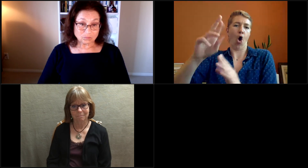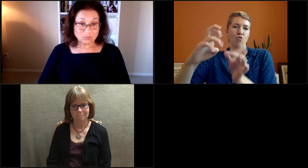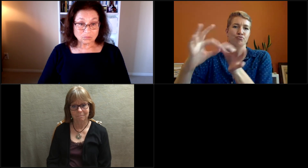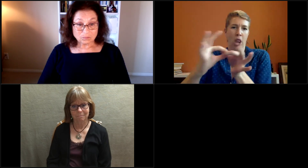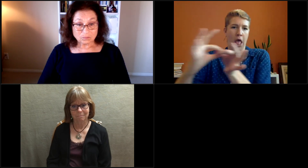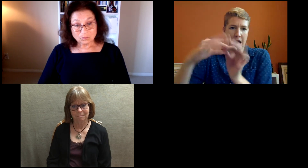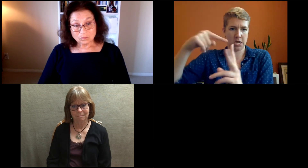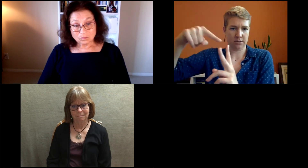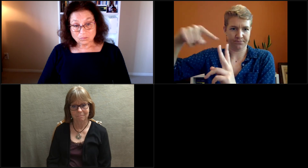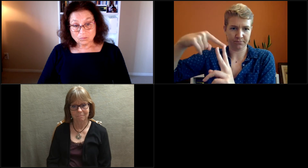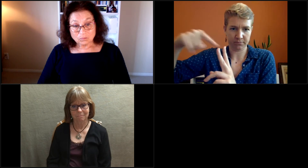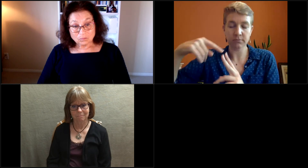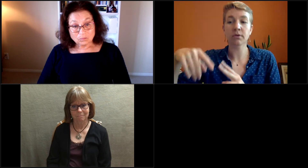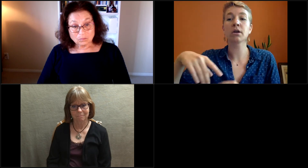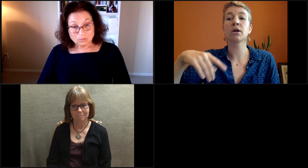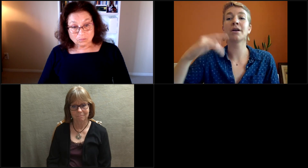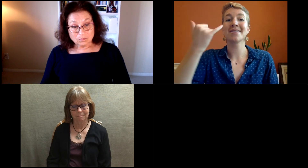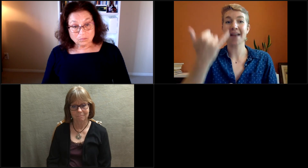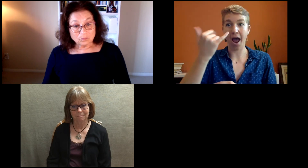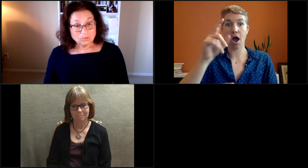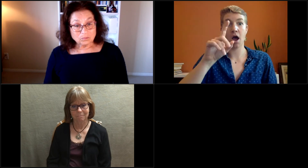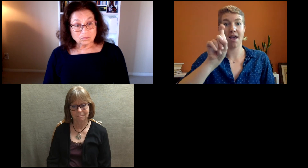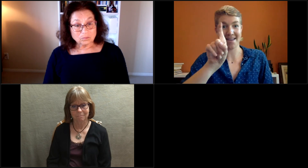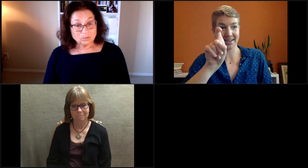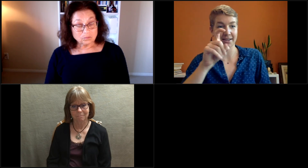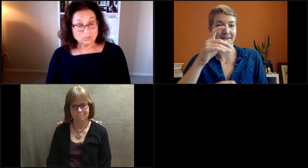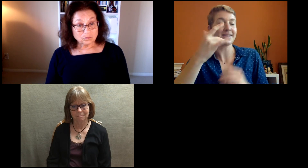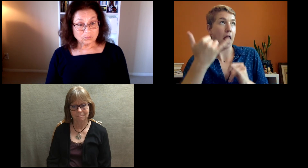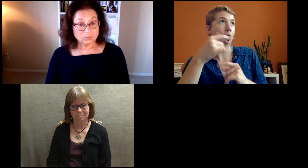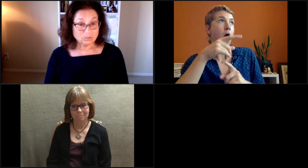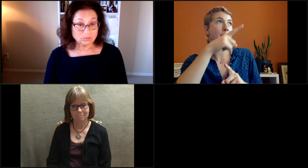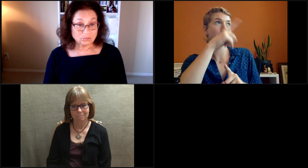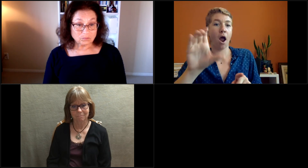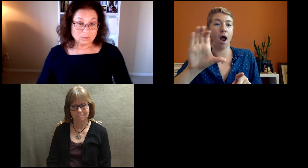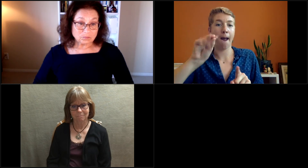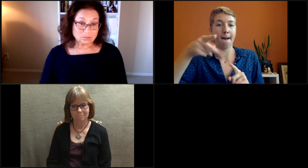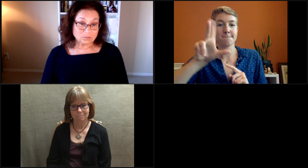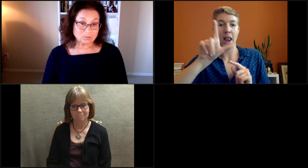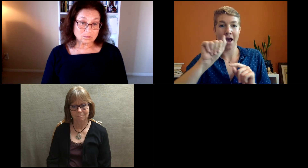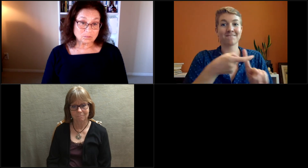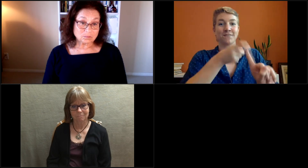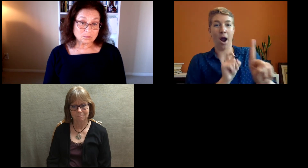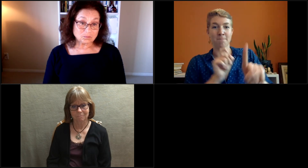So that does show a very strong relationship.